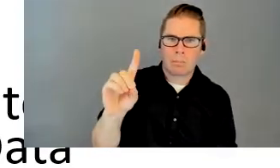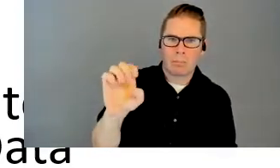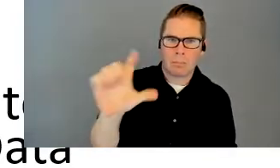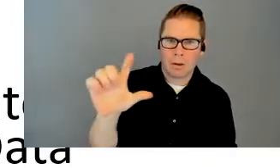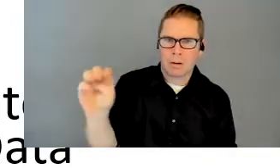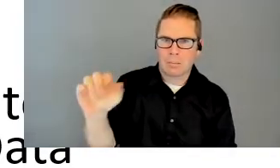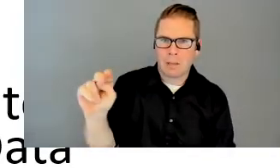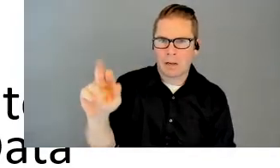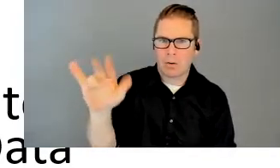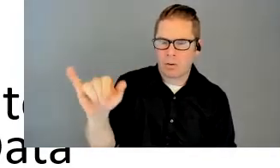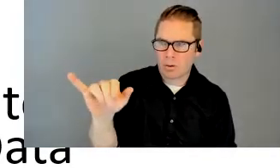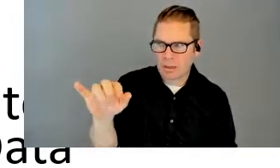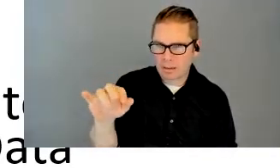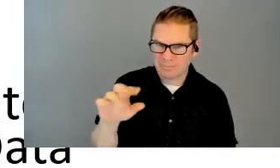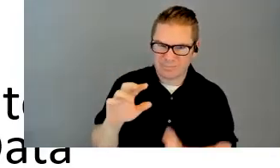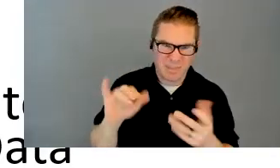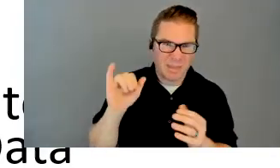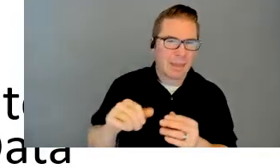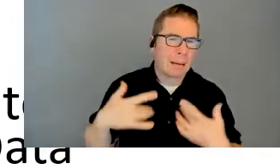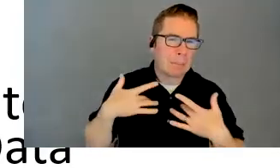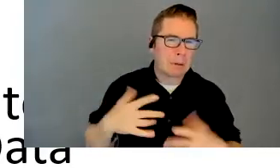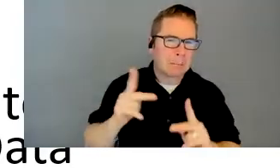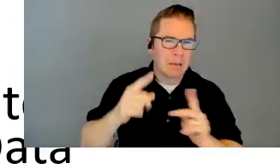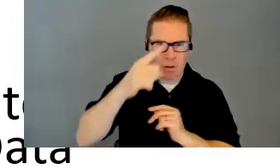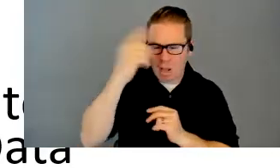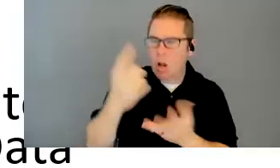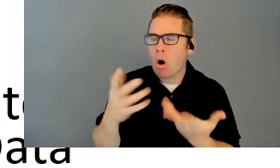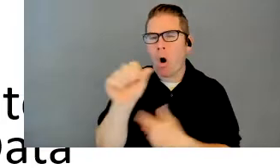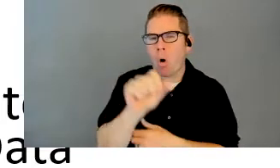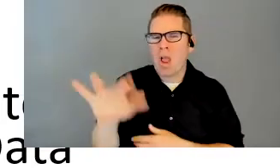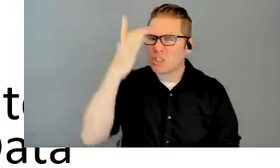Right behind that number are Asian females who are feeling